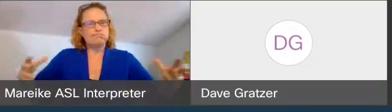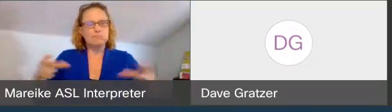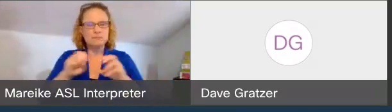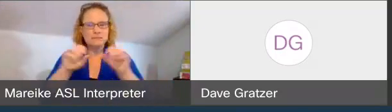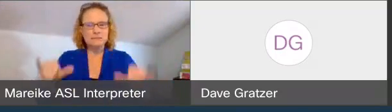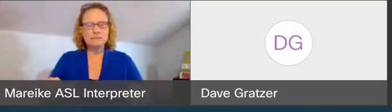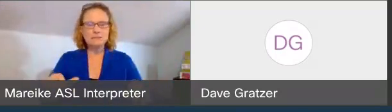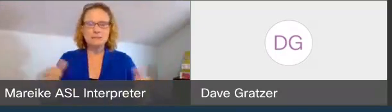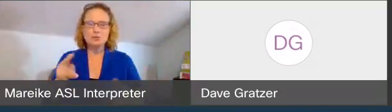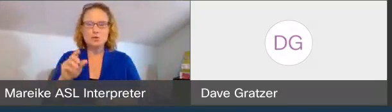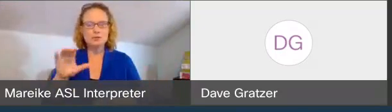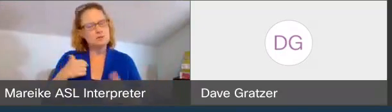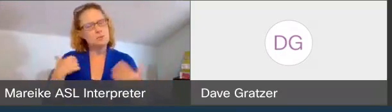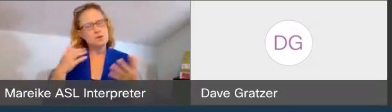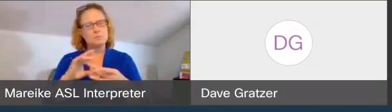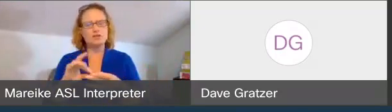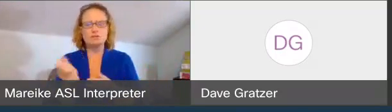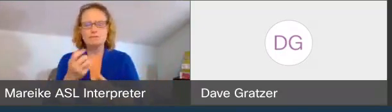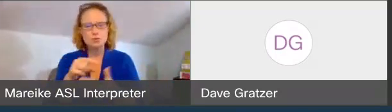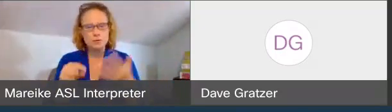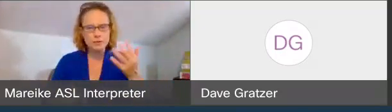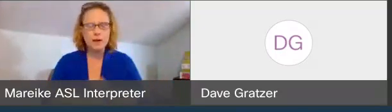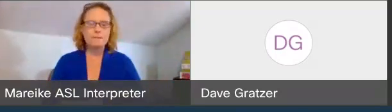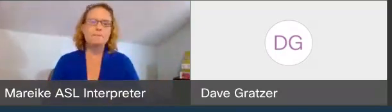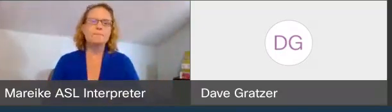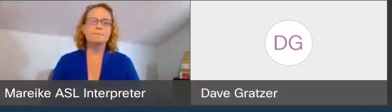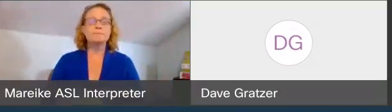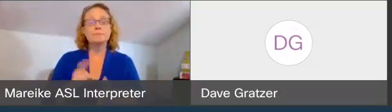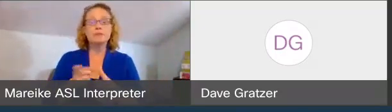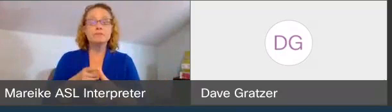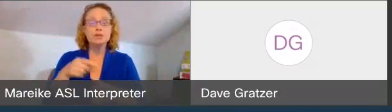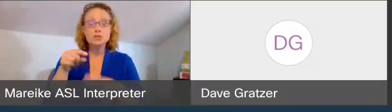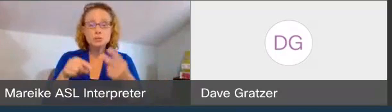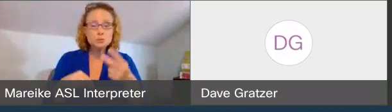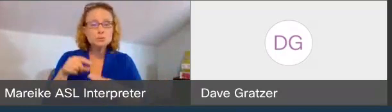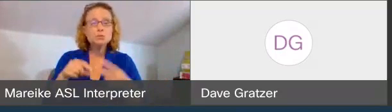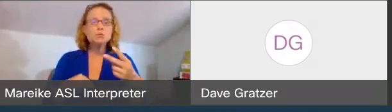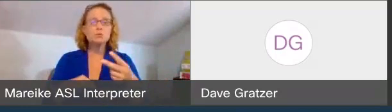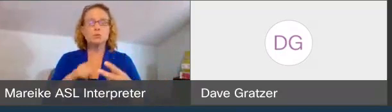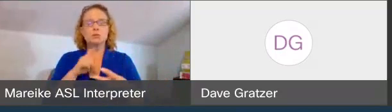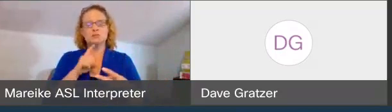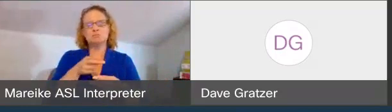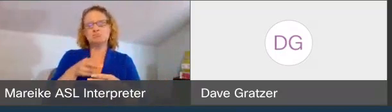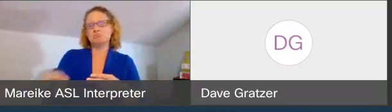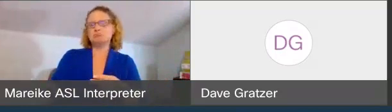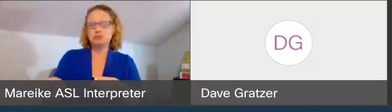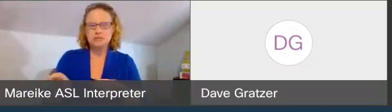just mention a couple of them. The first two are really kind of quite brief crisis services